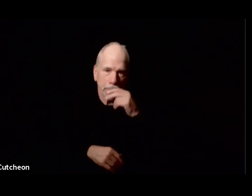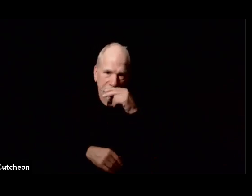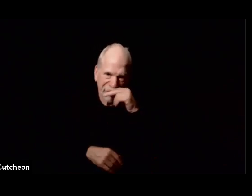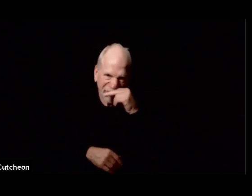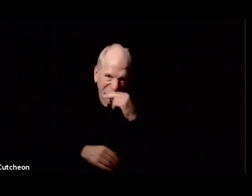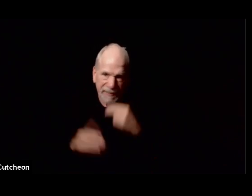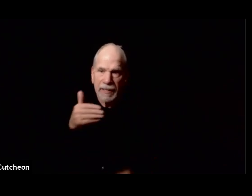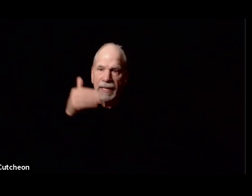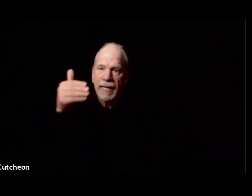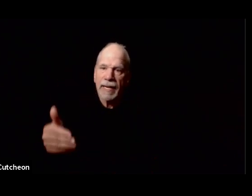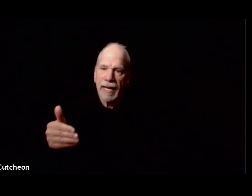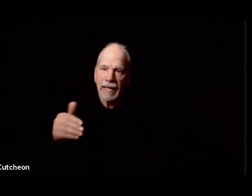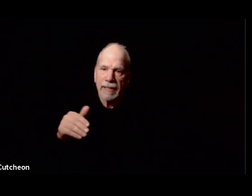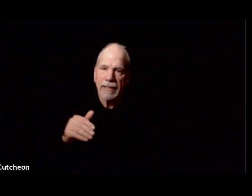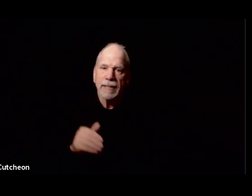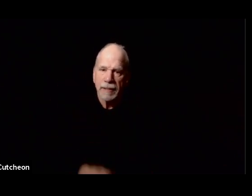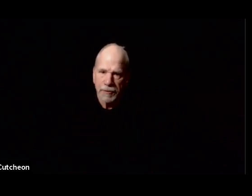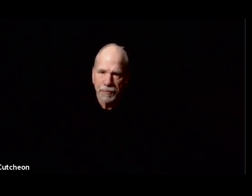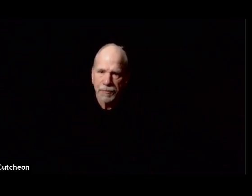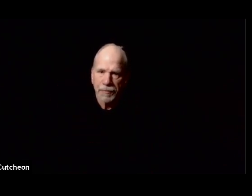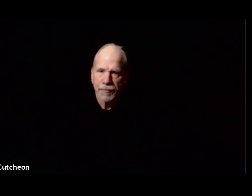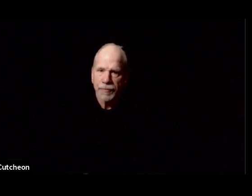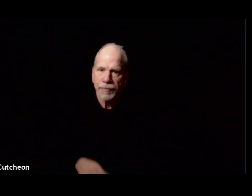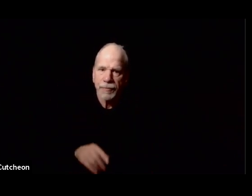Star Tribune. Your line is open sir.